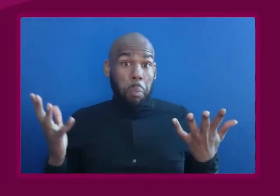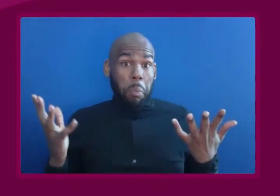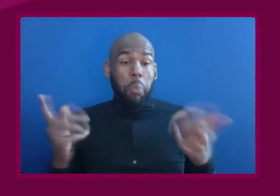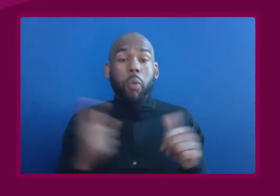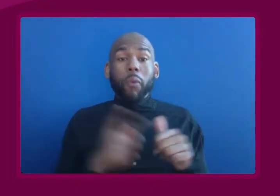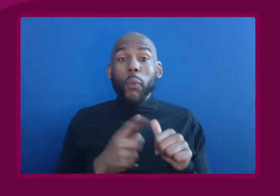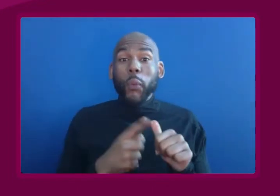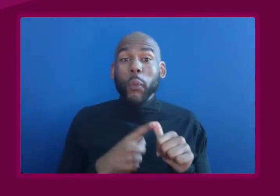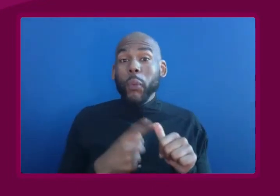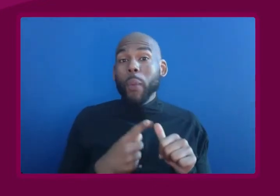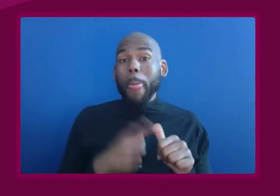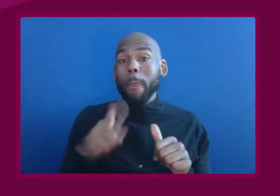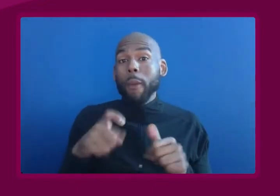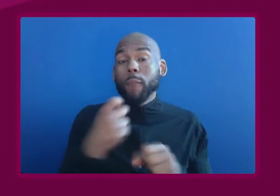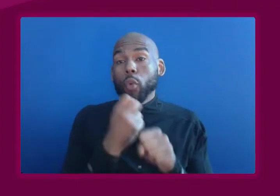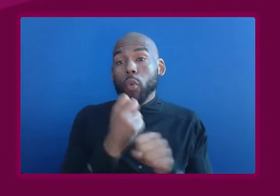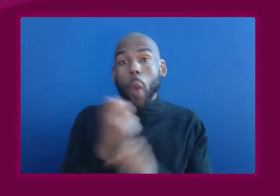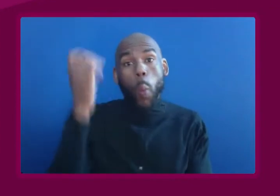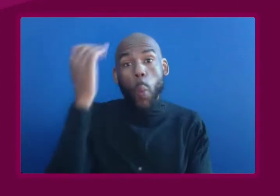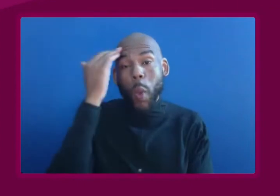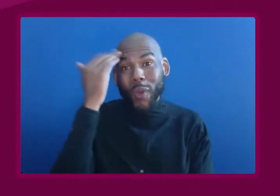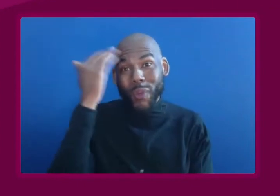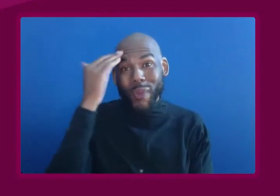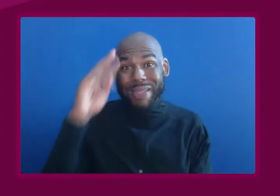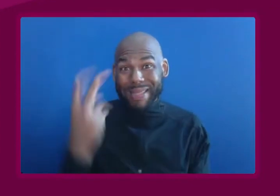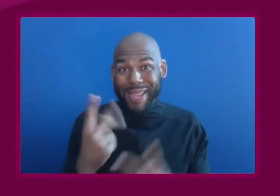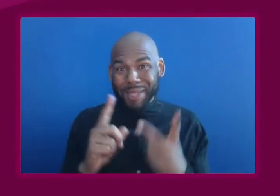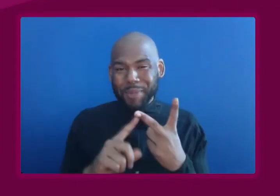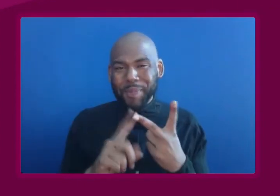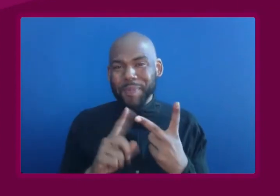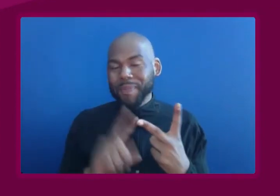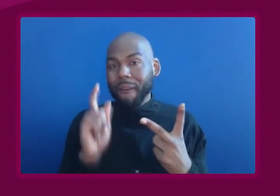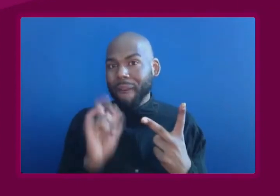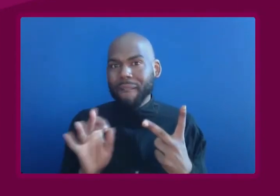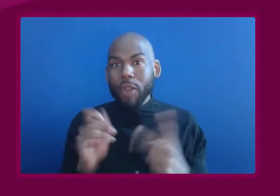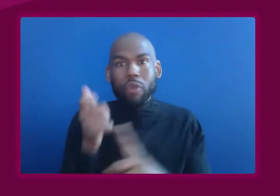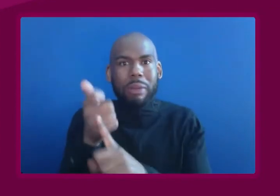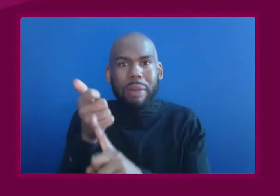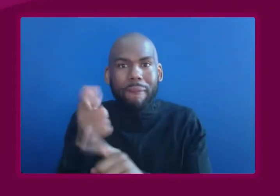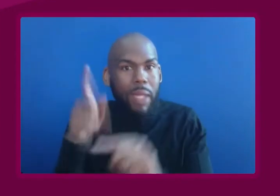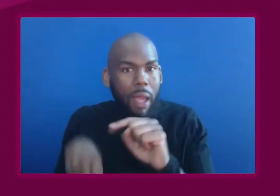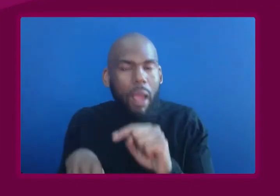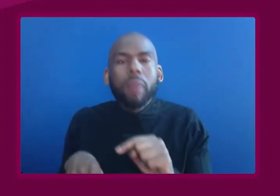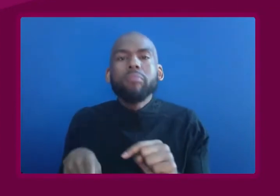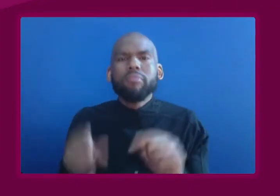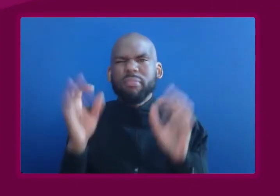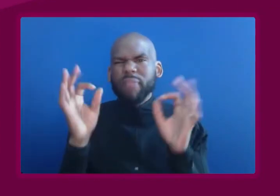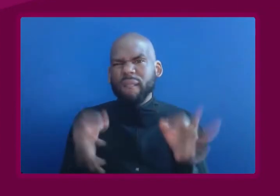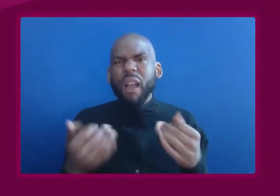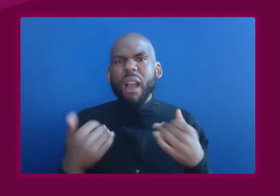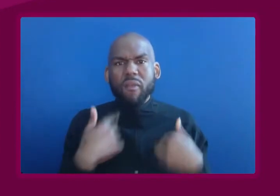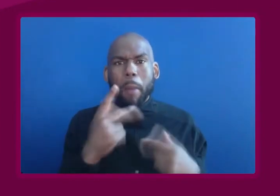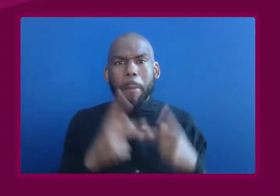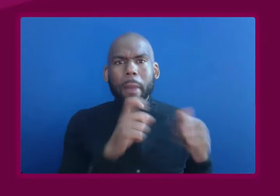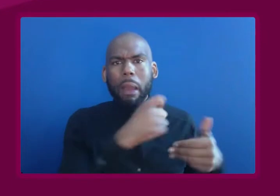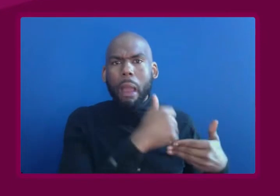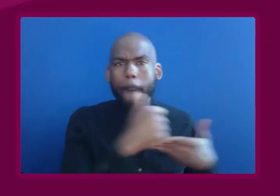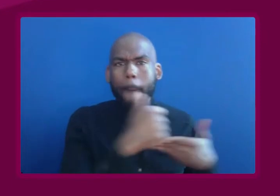The first thing is just to create awareness. The second thing is, if you can't do it yourself, there are definitely people that help you.